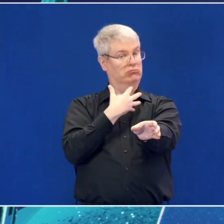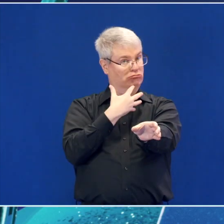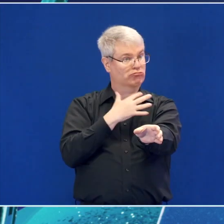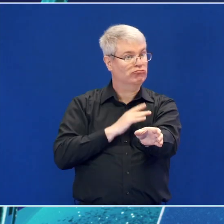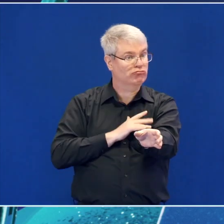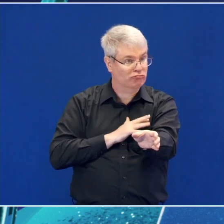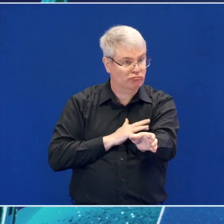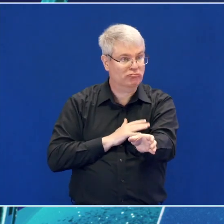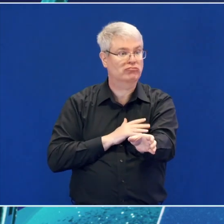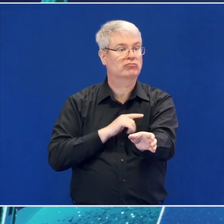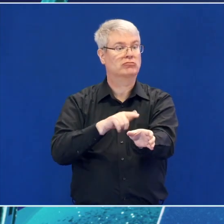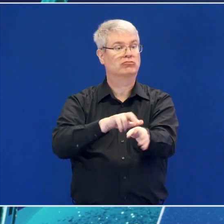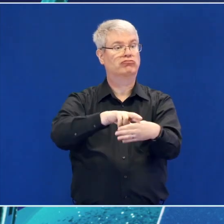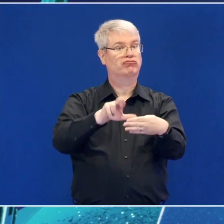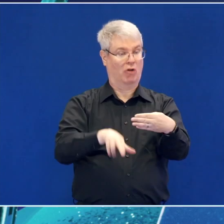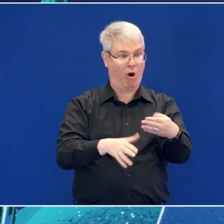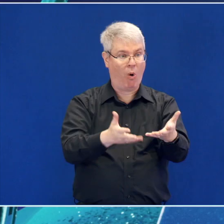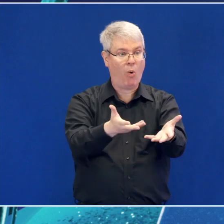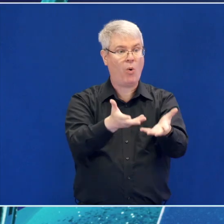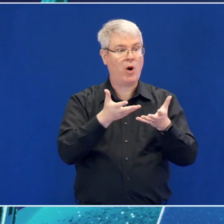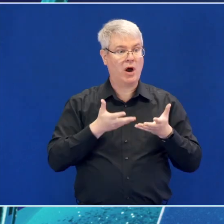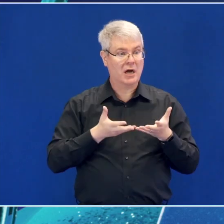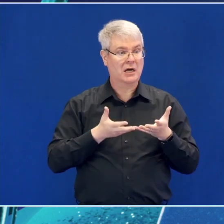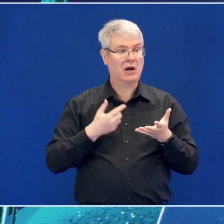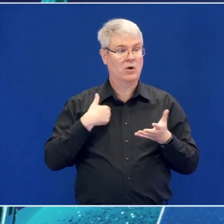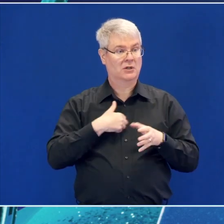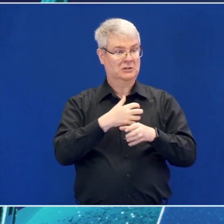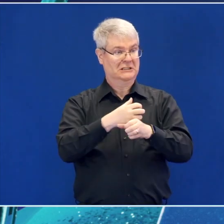I think we have about a 68% resolution rate of those pull requests.